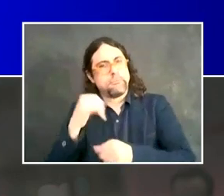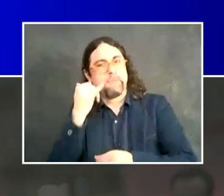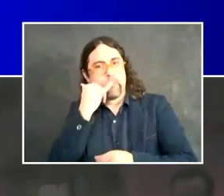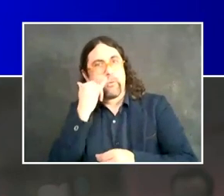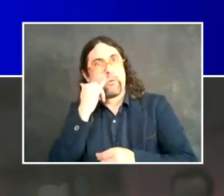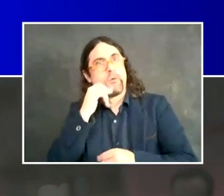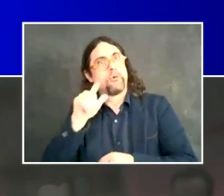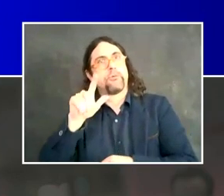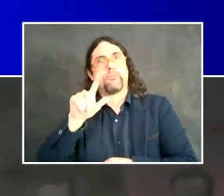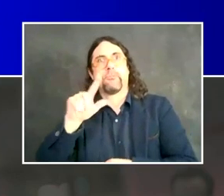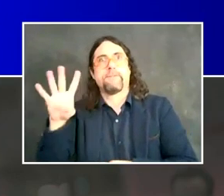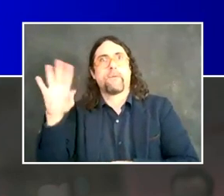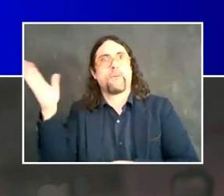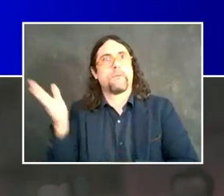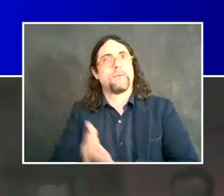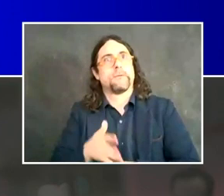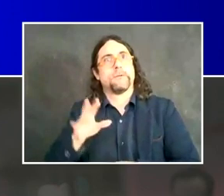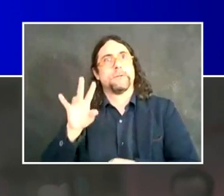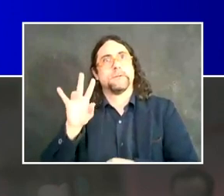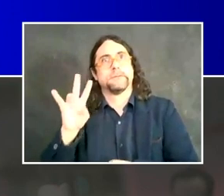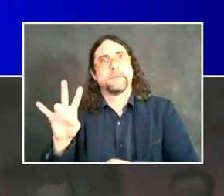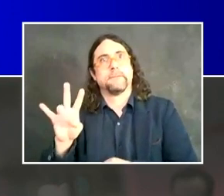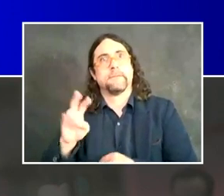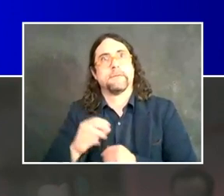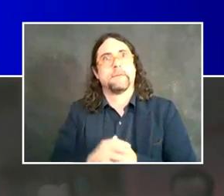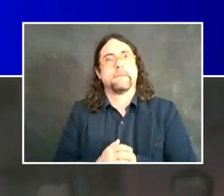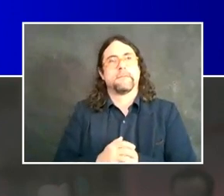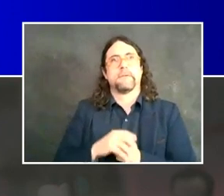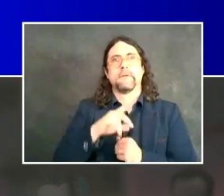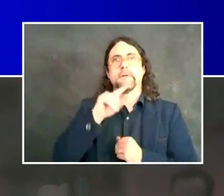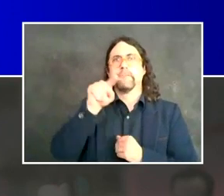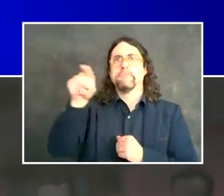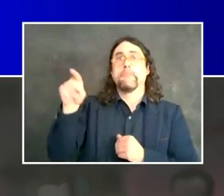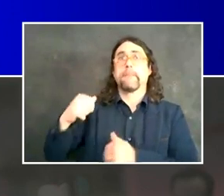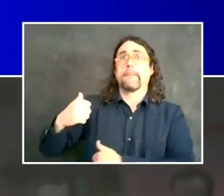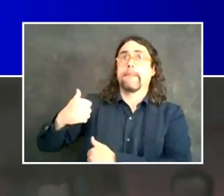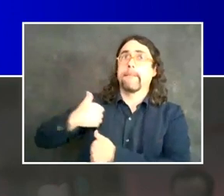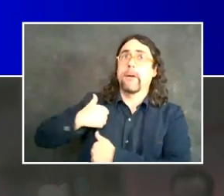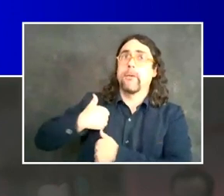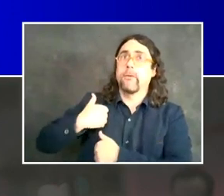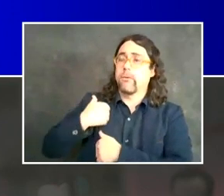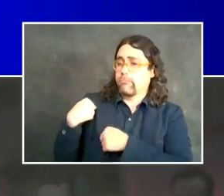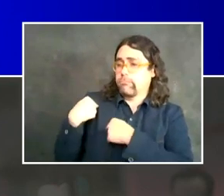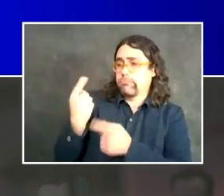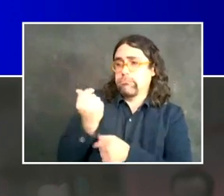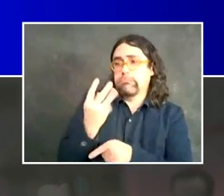IN. WHAT THEY HAVE BEEN DOING THE LAST WEEKS, THE MILITARY IS HELPING US IN SO MANY WAYS.